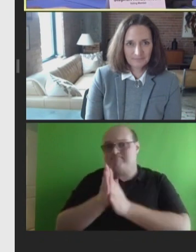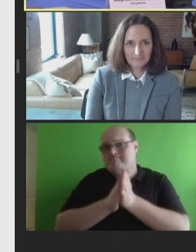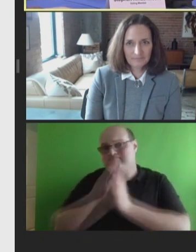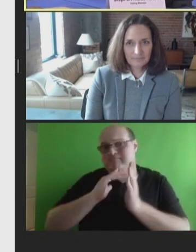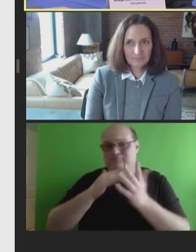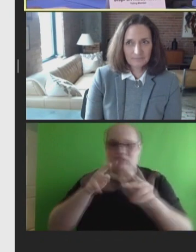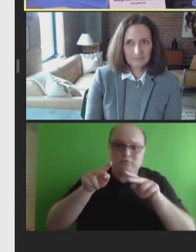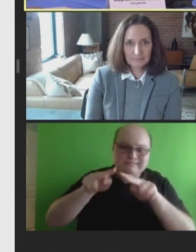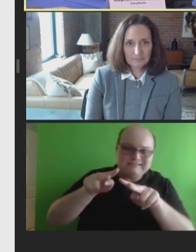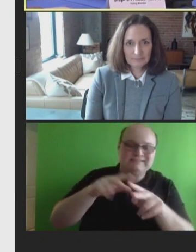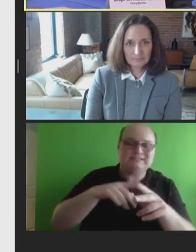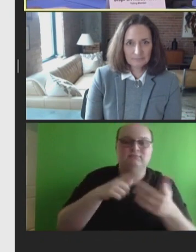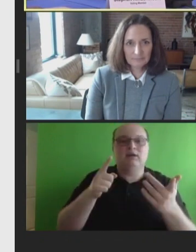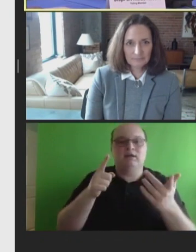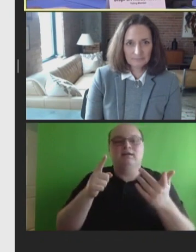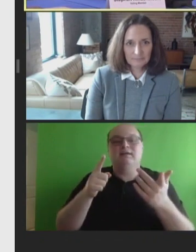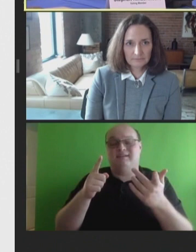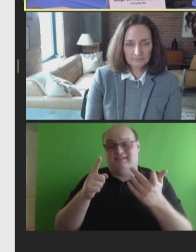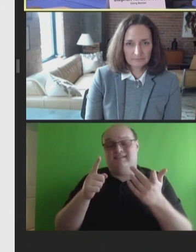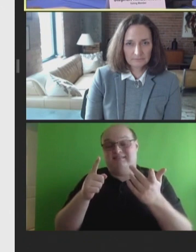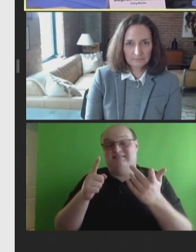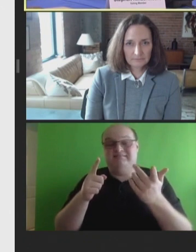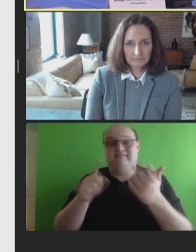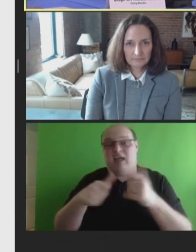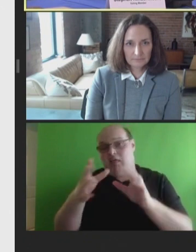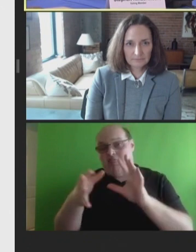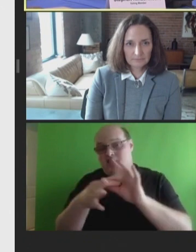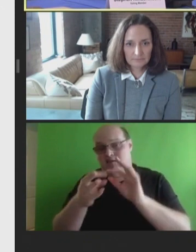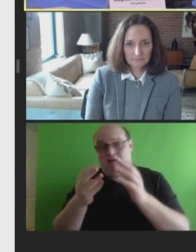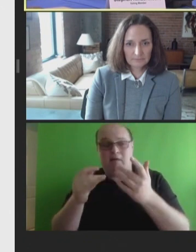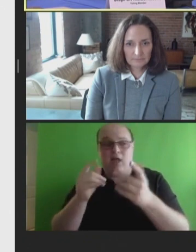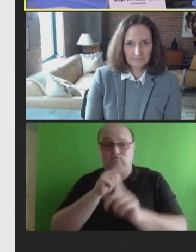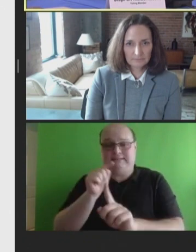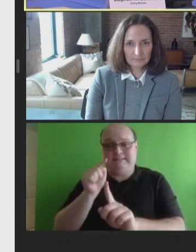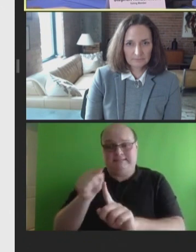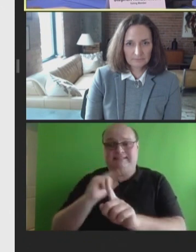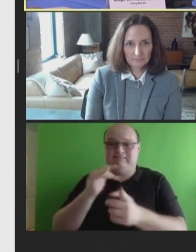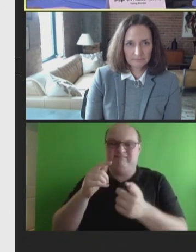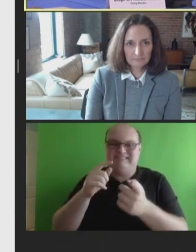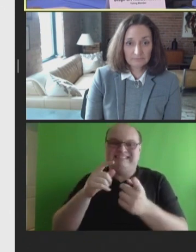it. But I just want to throw out those other comments, the things to consider. Thank you.